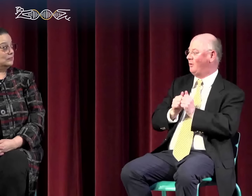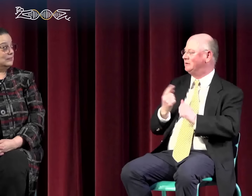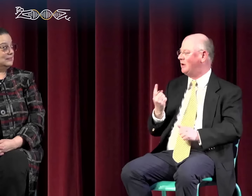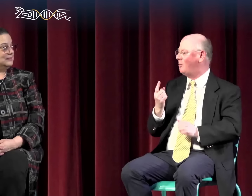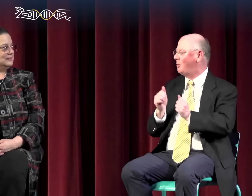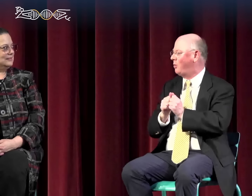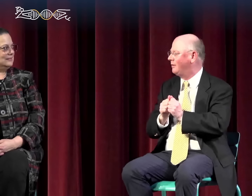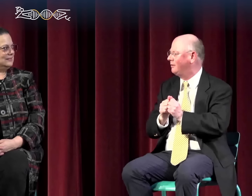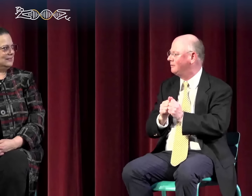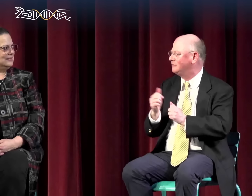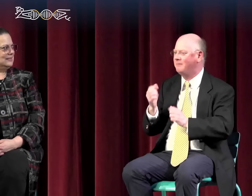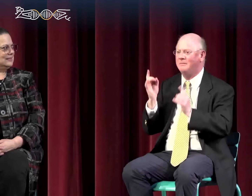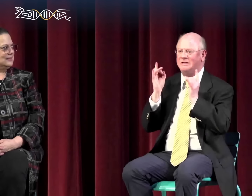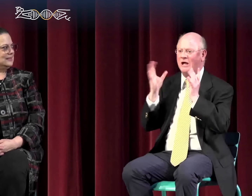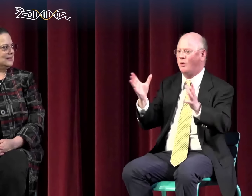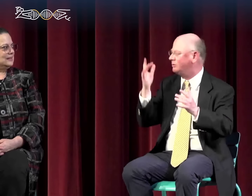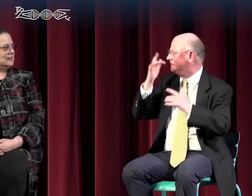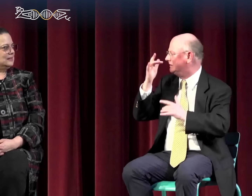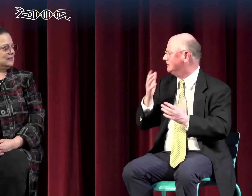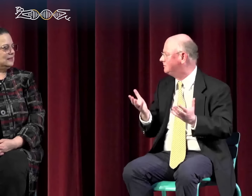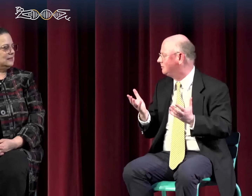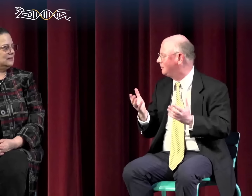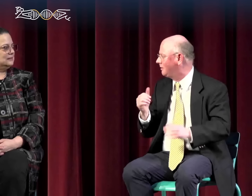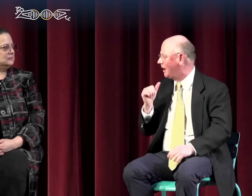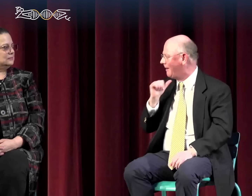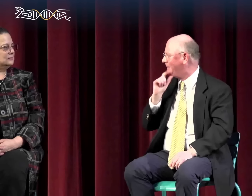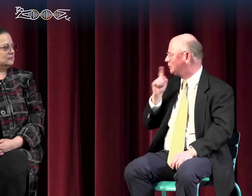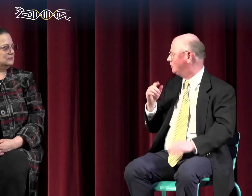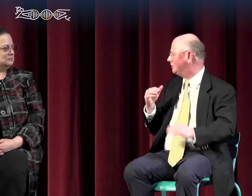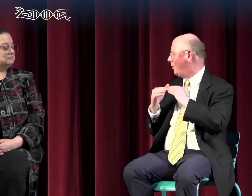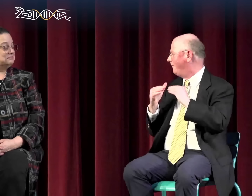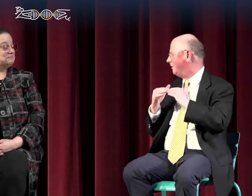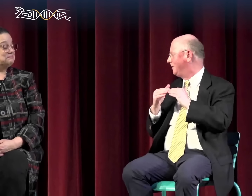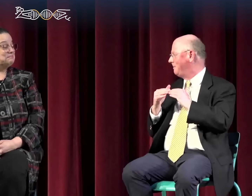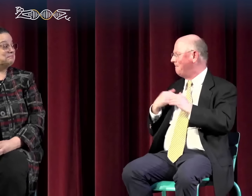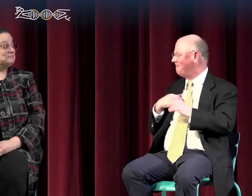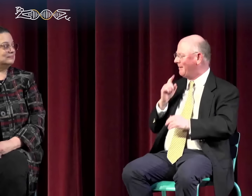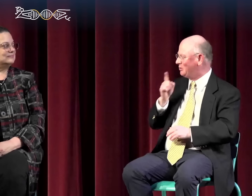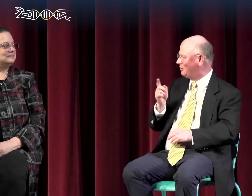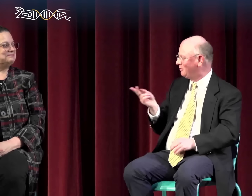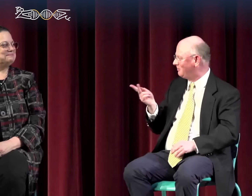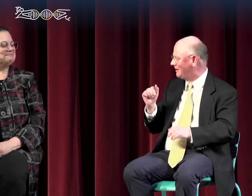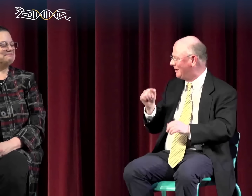horrendous disease, I don't think this is on par, you might have